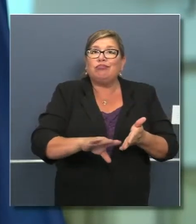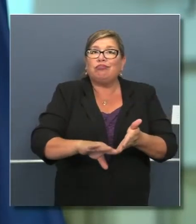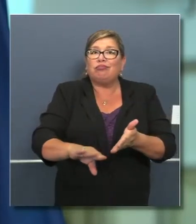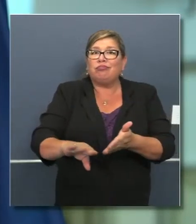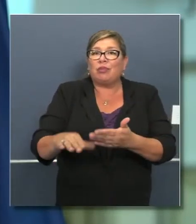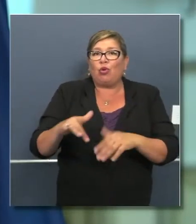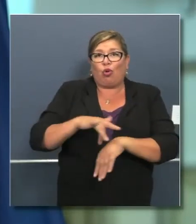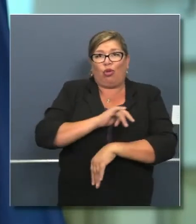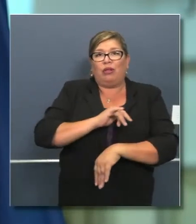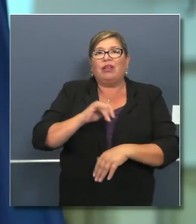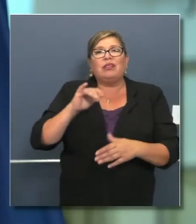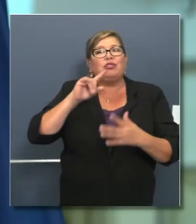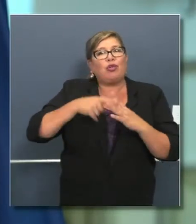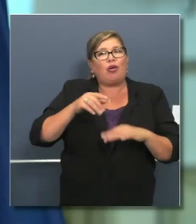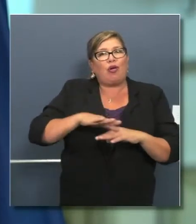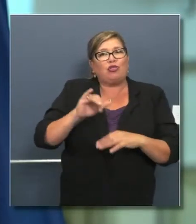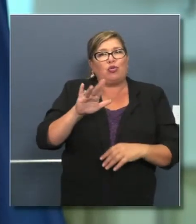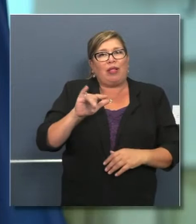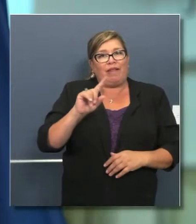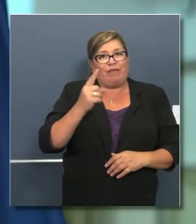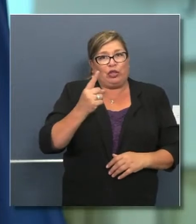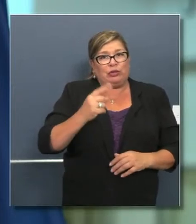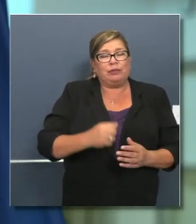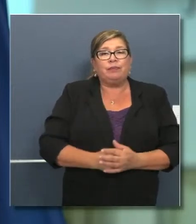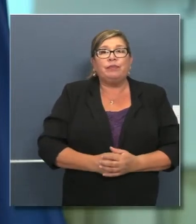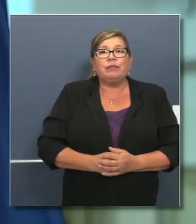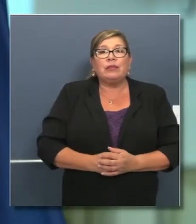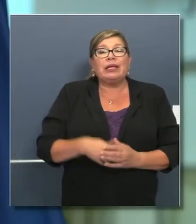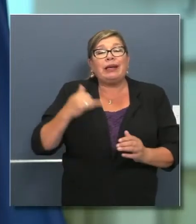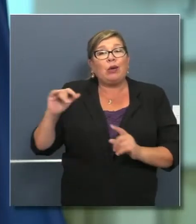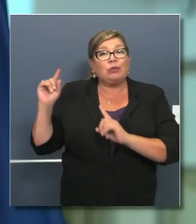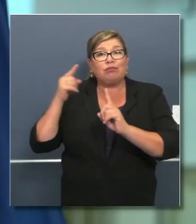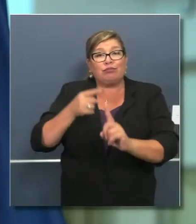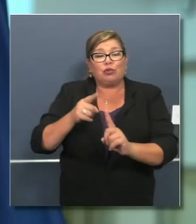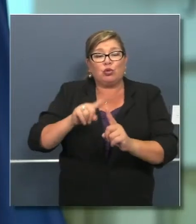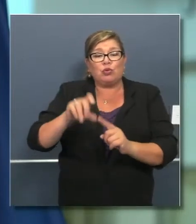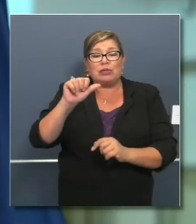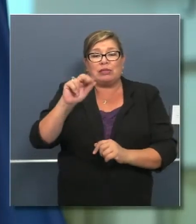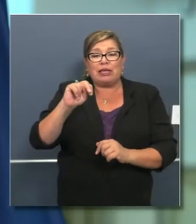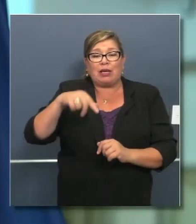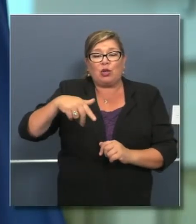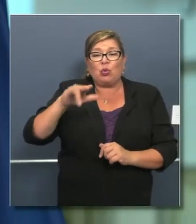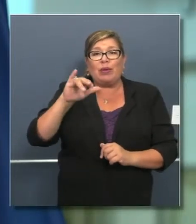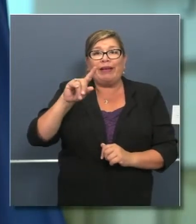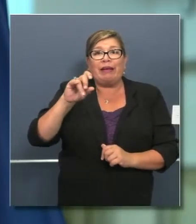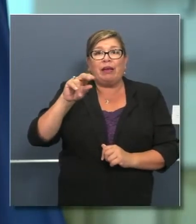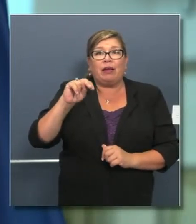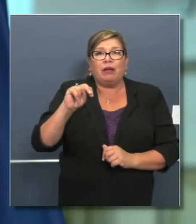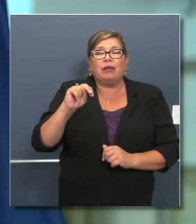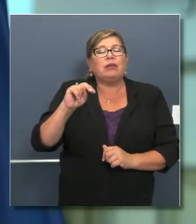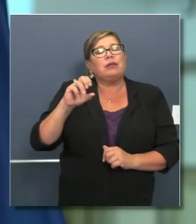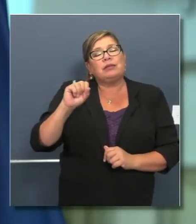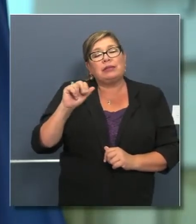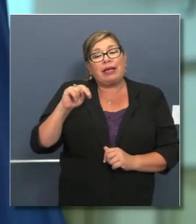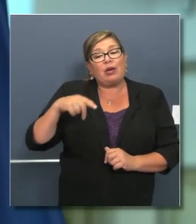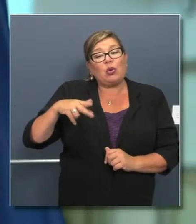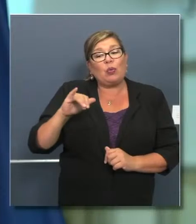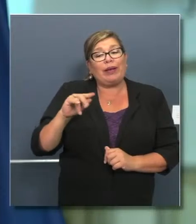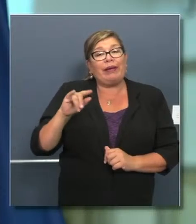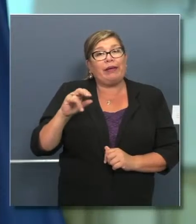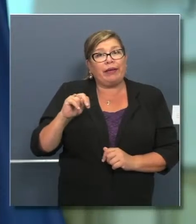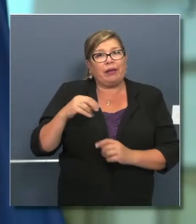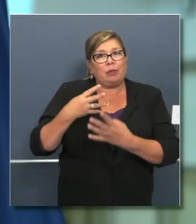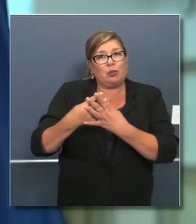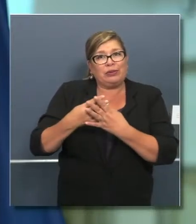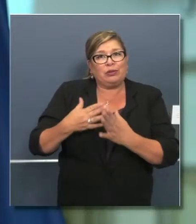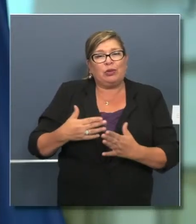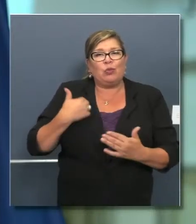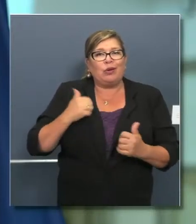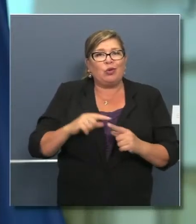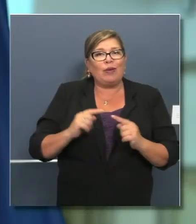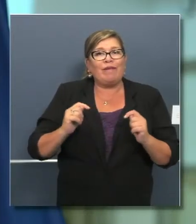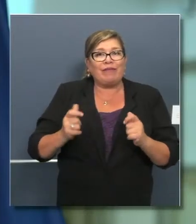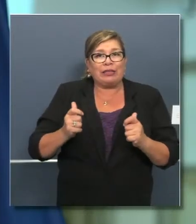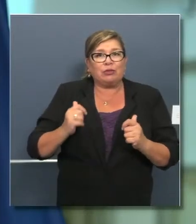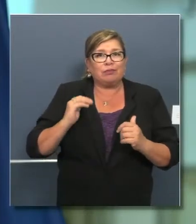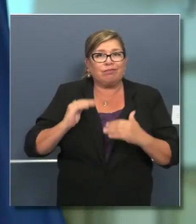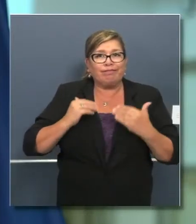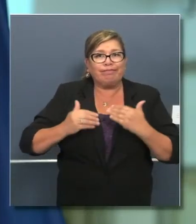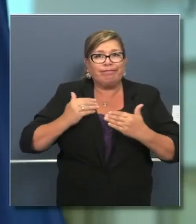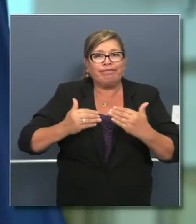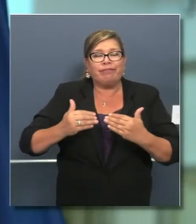week for San Quentin specifically we are moving to expedite that moving it closer moving it before